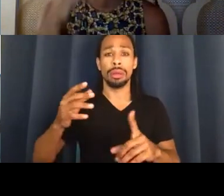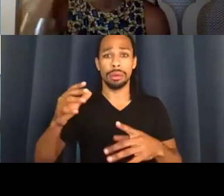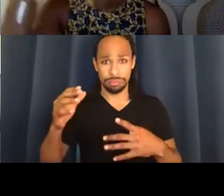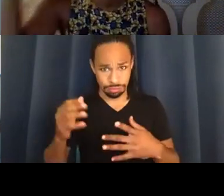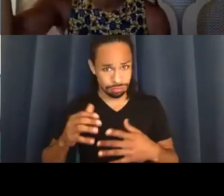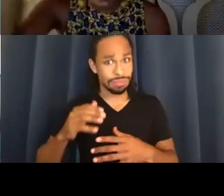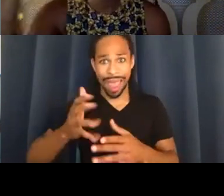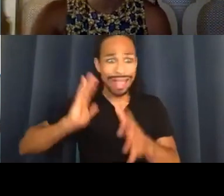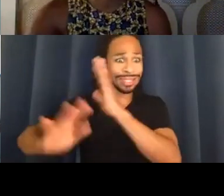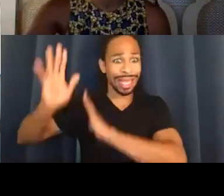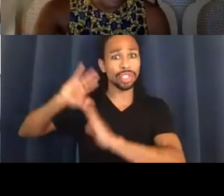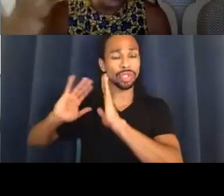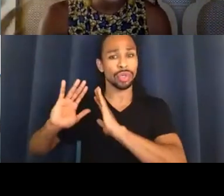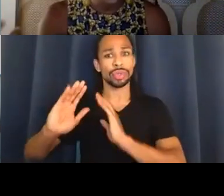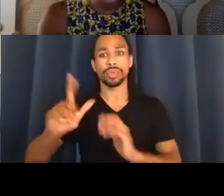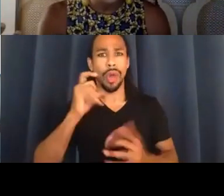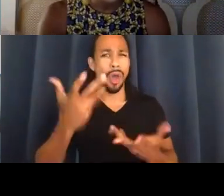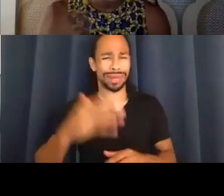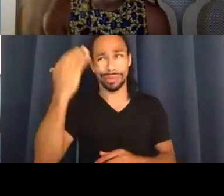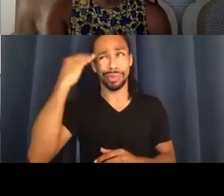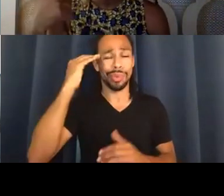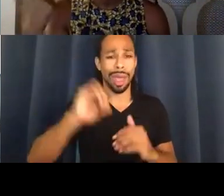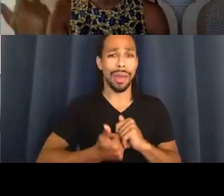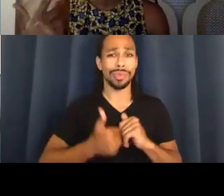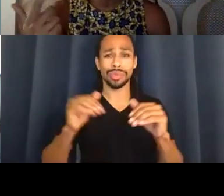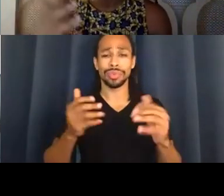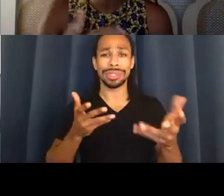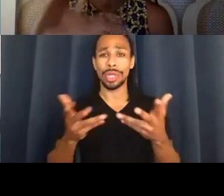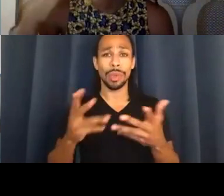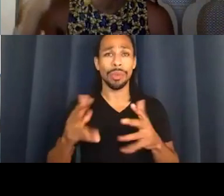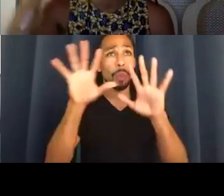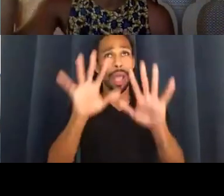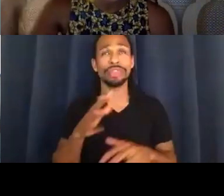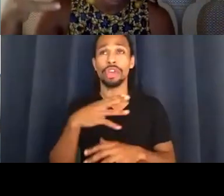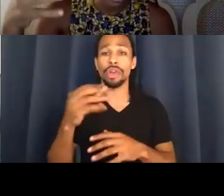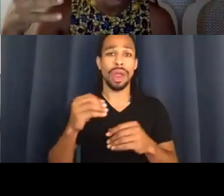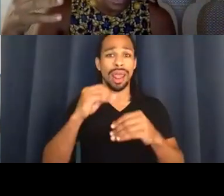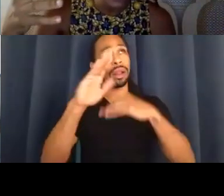with the weather and the cosmos and become elevate our humanity